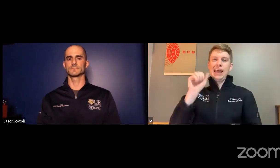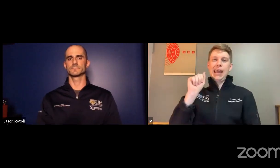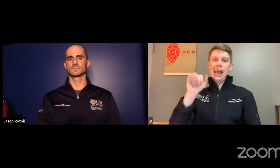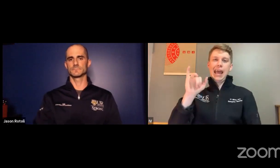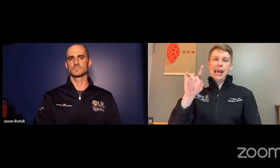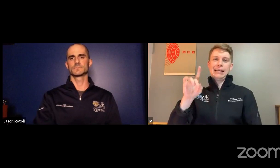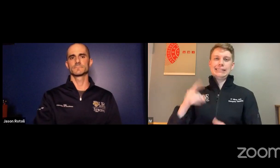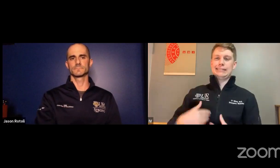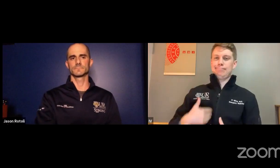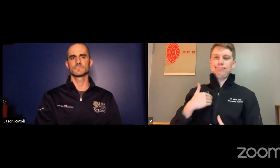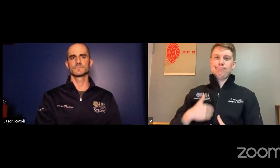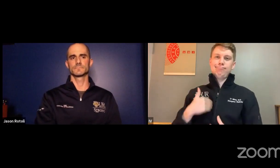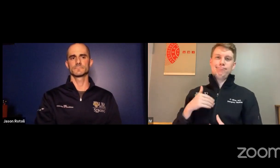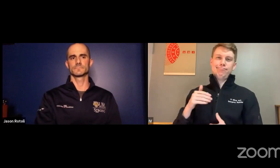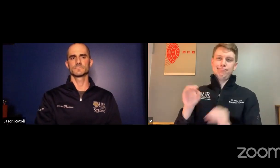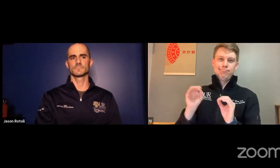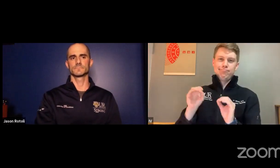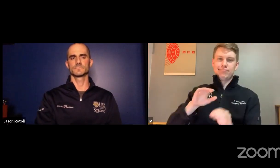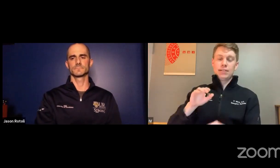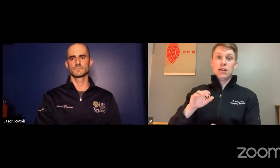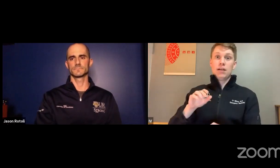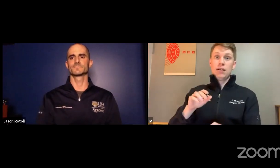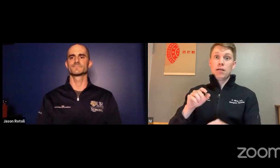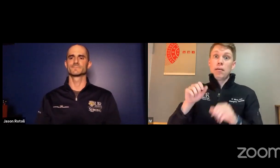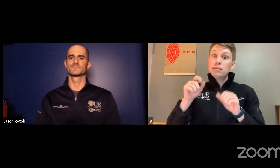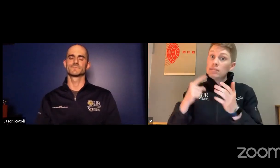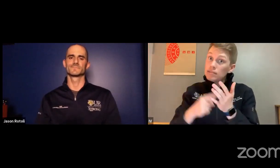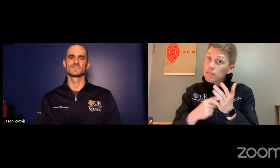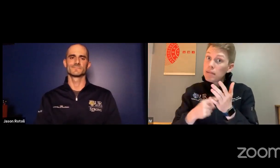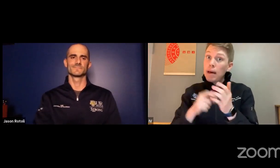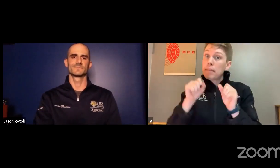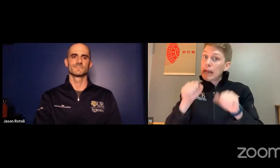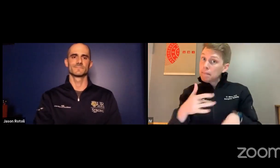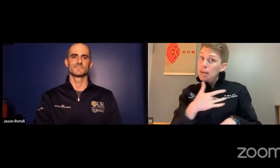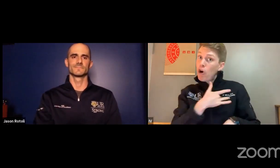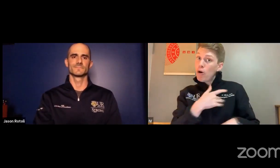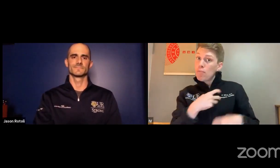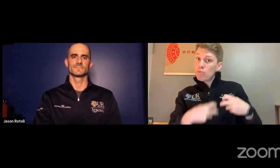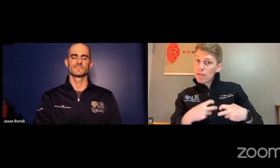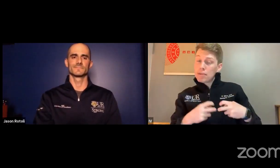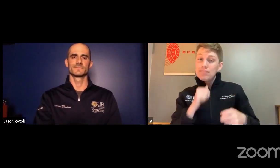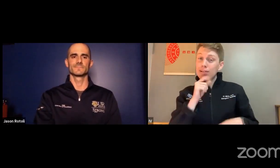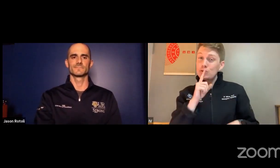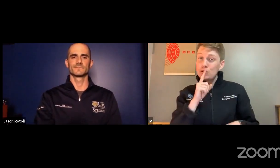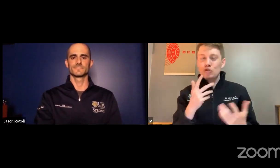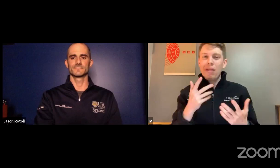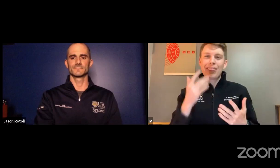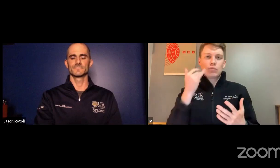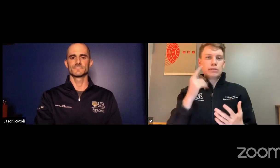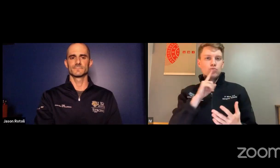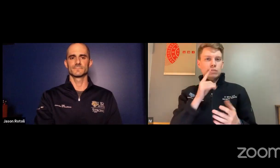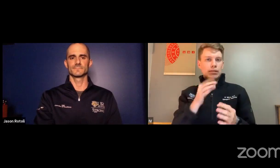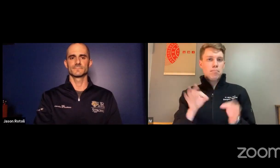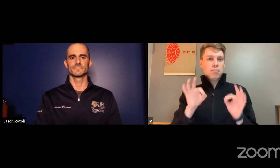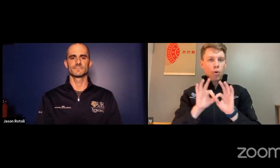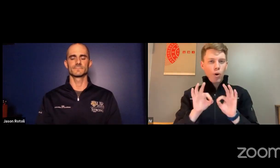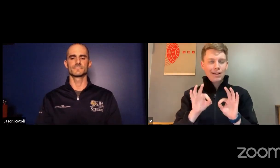checked out and they say, ah, I've just been having this strange pain, this burn up and down my chest, and I don't know